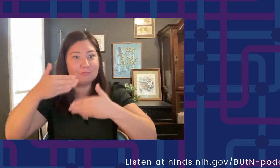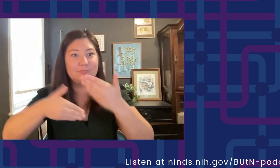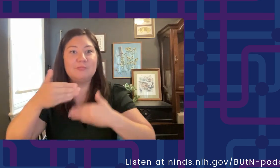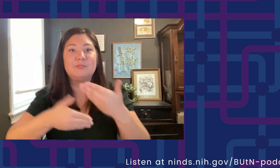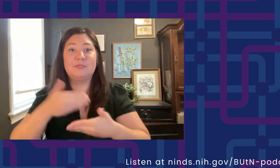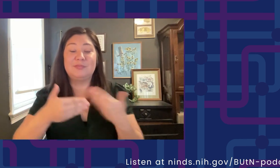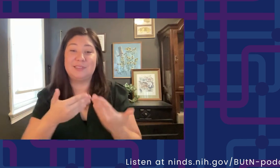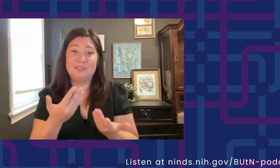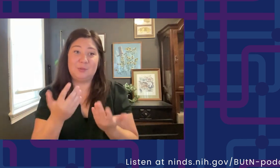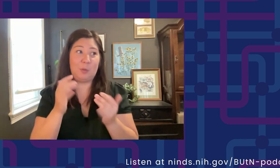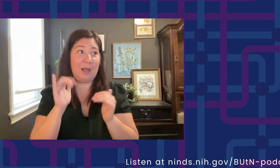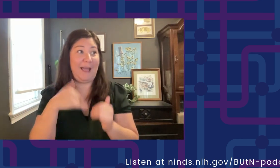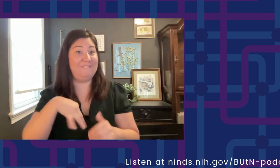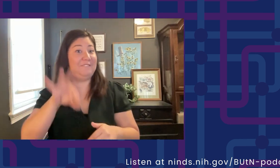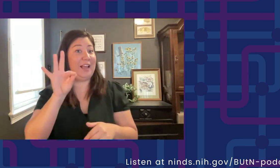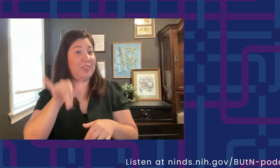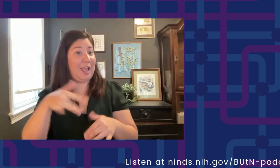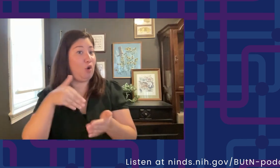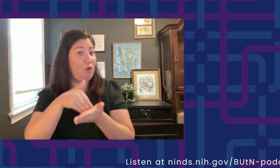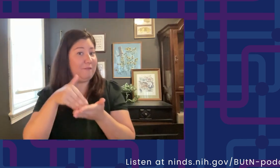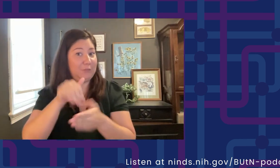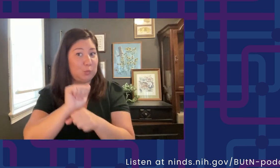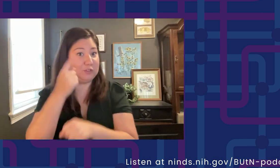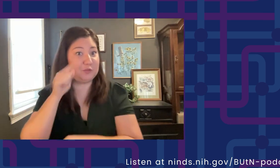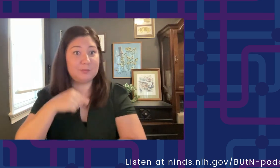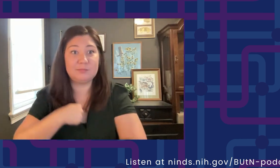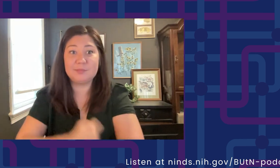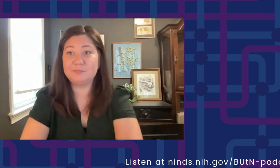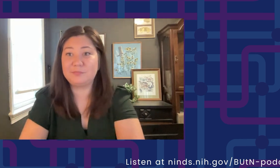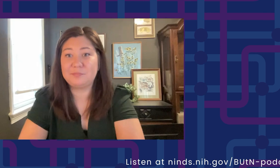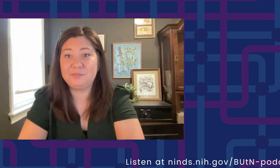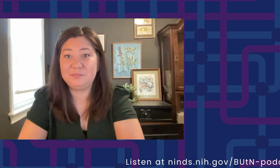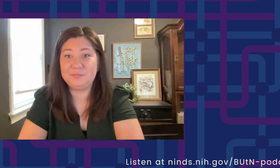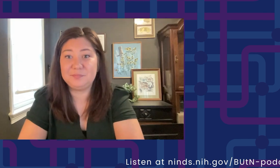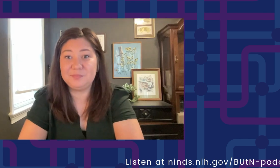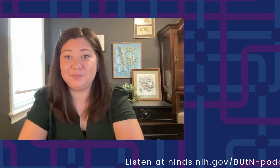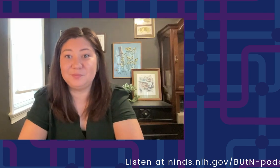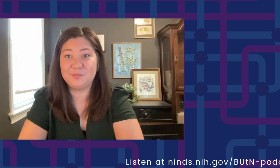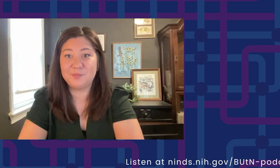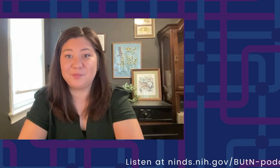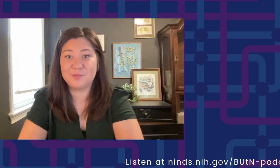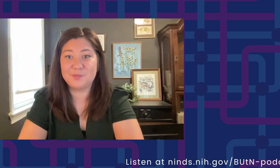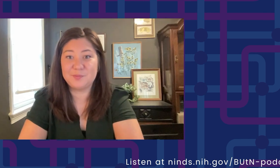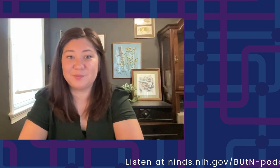It keeps their brain going and my brain going and I often find that that works for me.